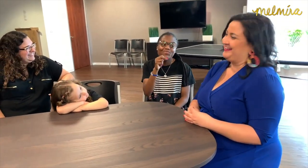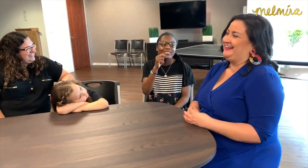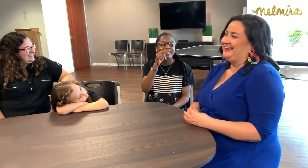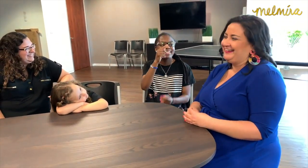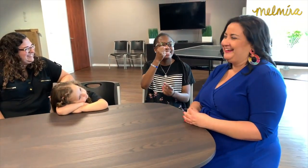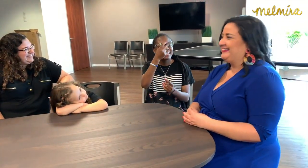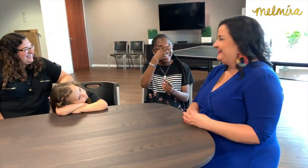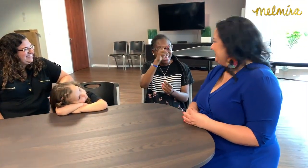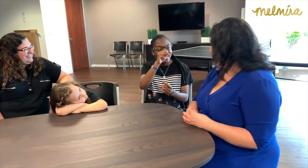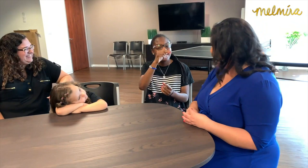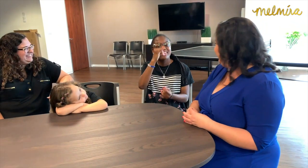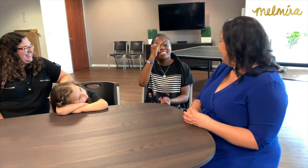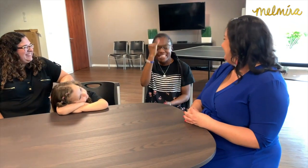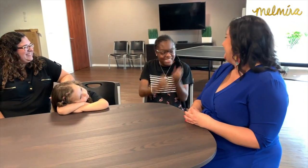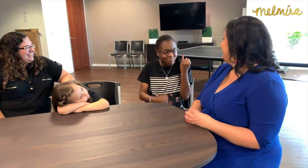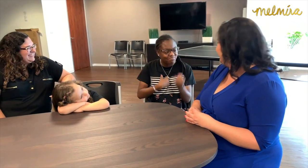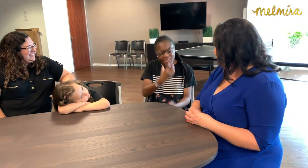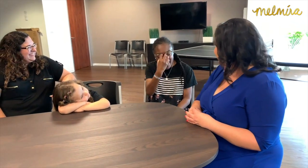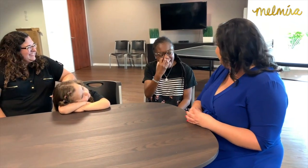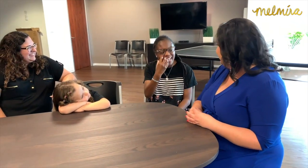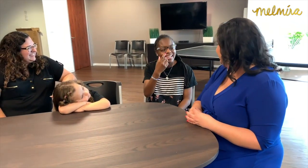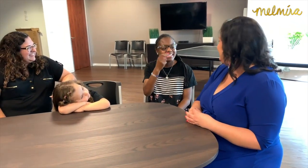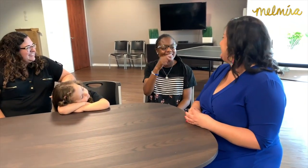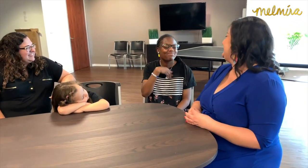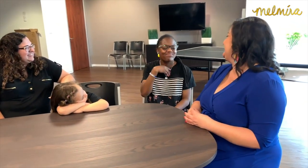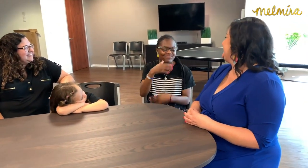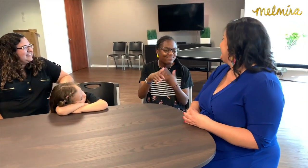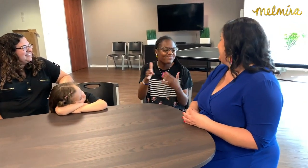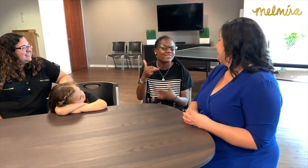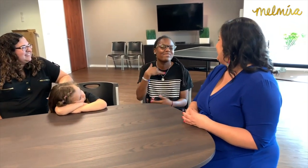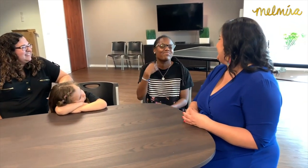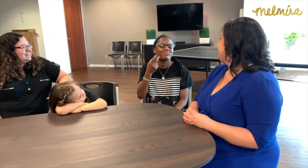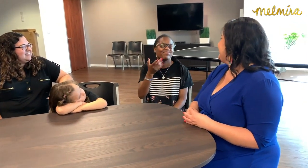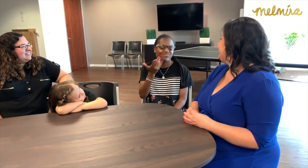Then after the shot, I went back to being grumpy!